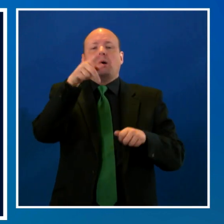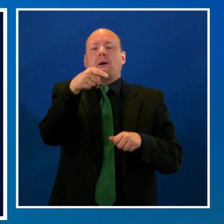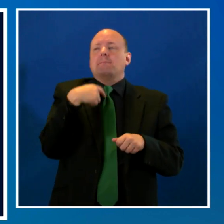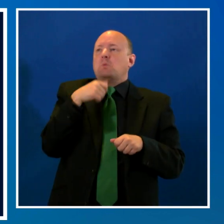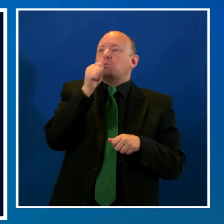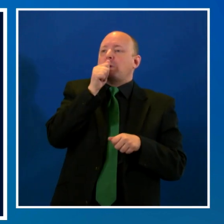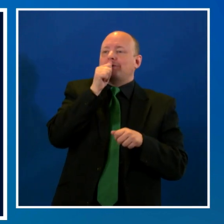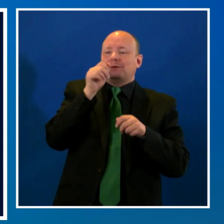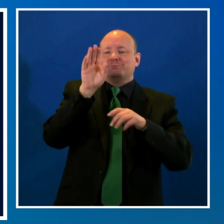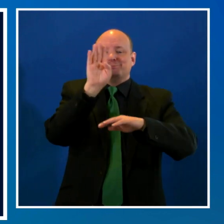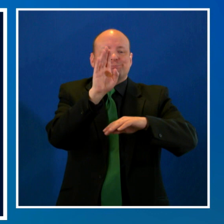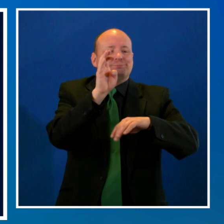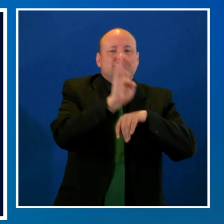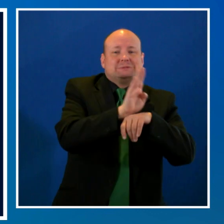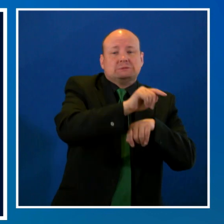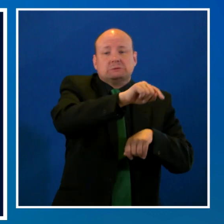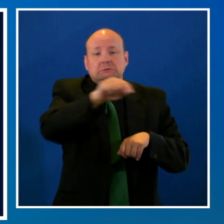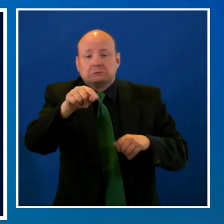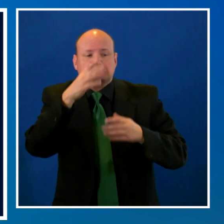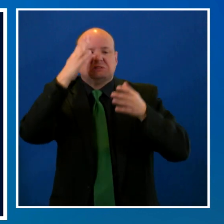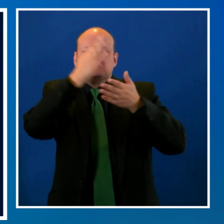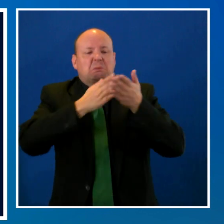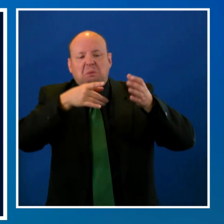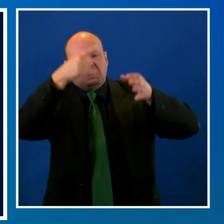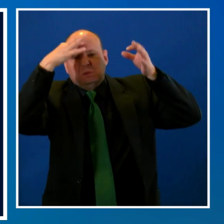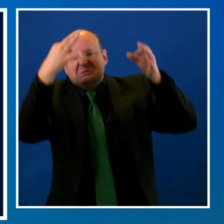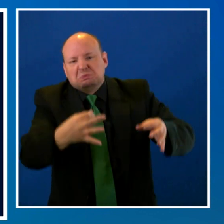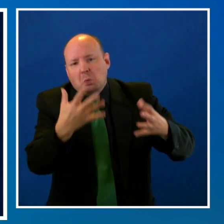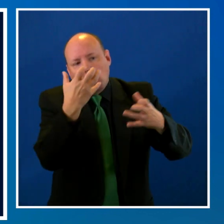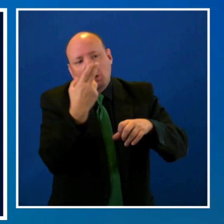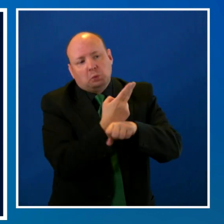We ask that you please respect the rules of the room wherever